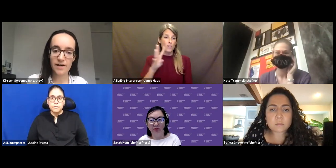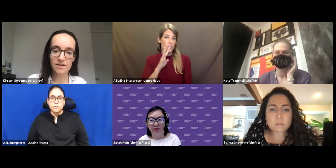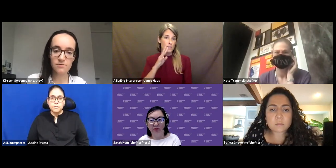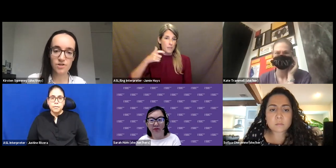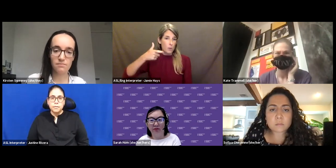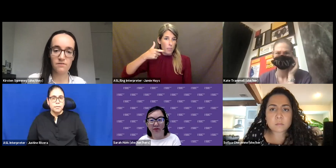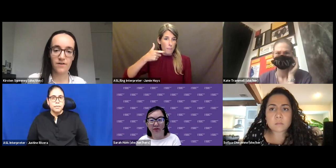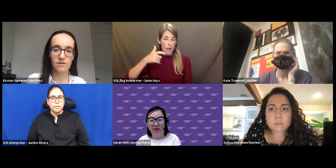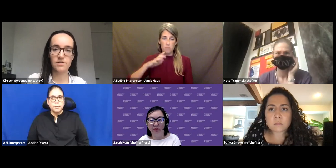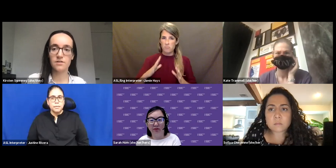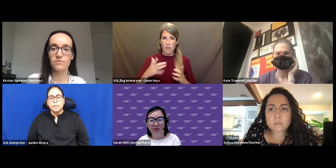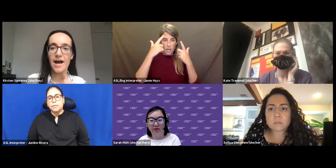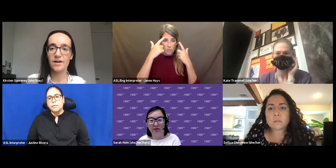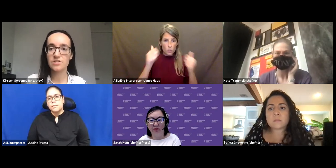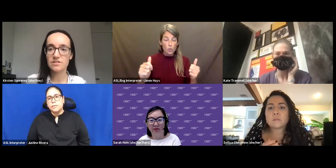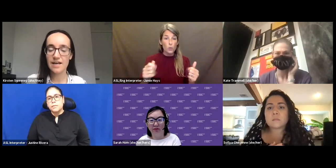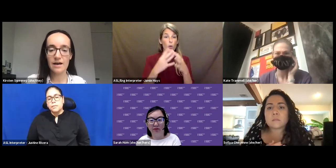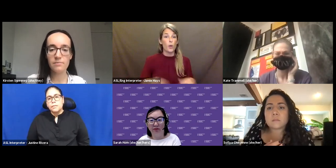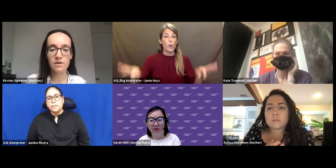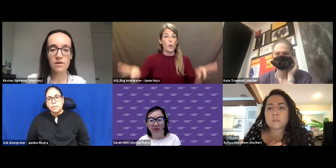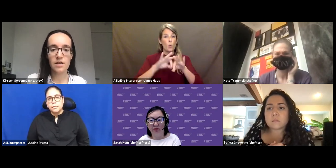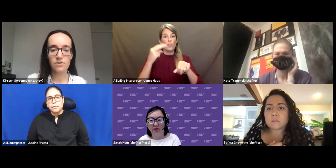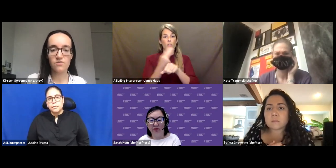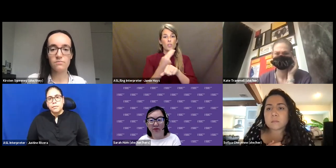button, which can be found in the reactions tab in your Zoom